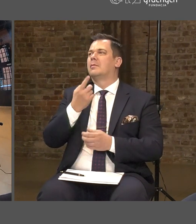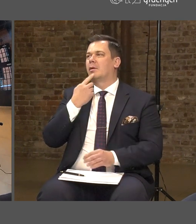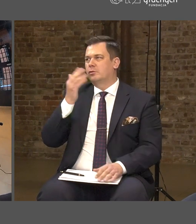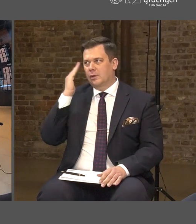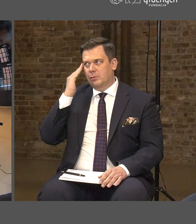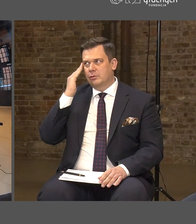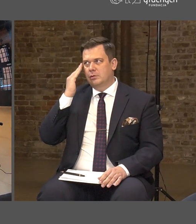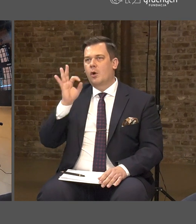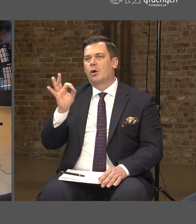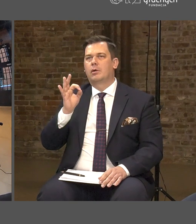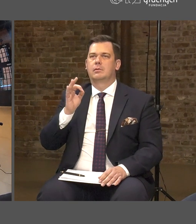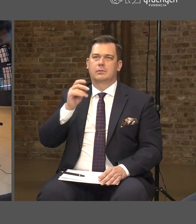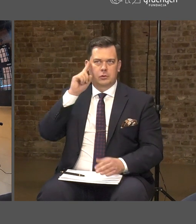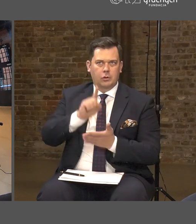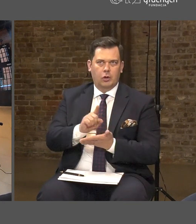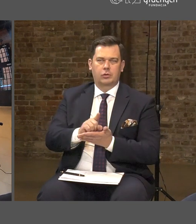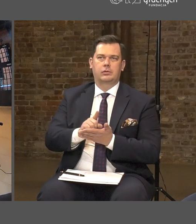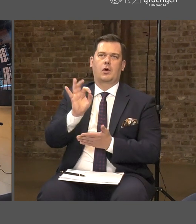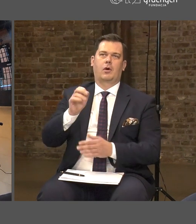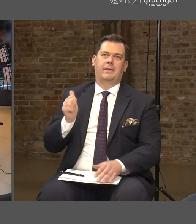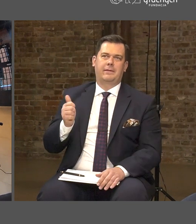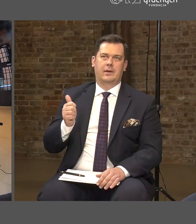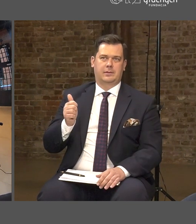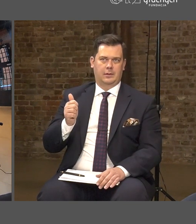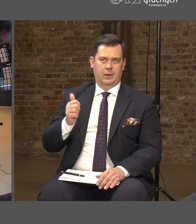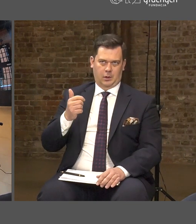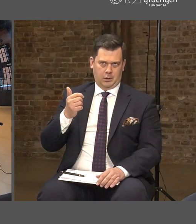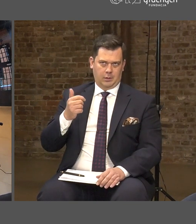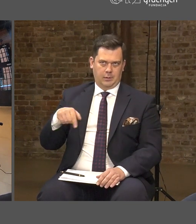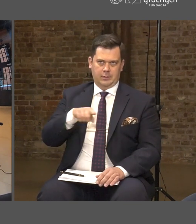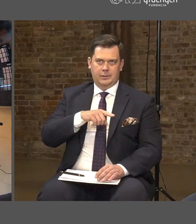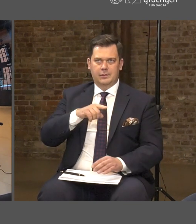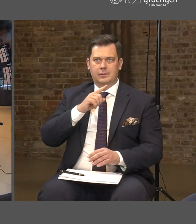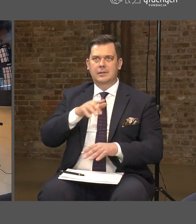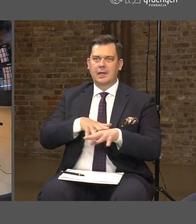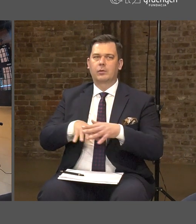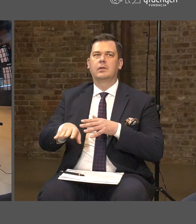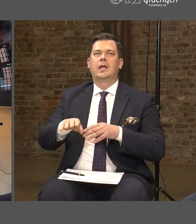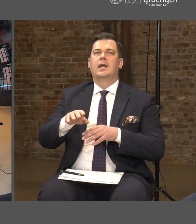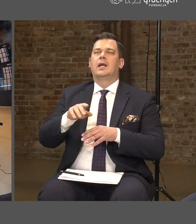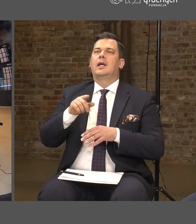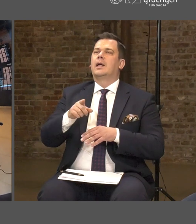little awareness about abilities, about professionals regarding your professions.